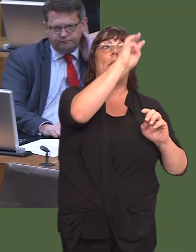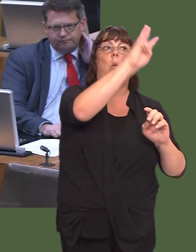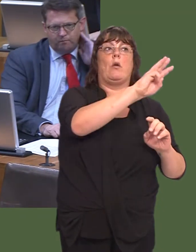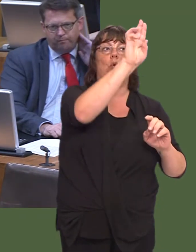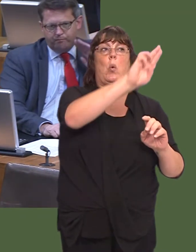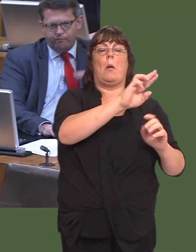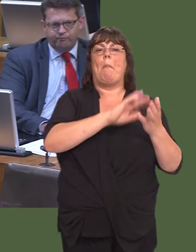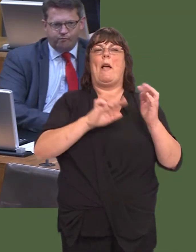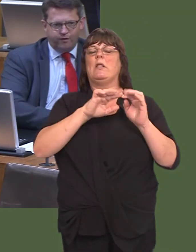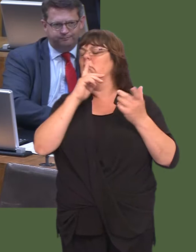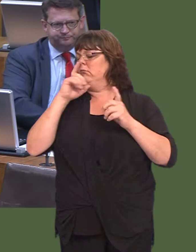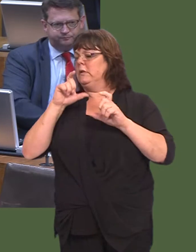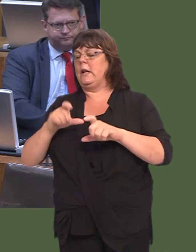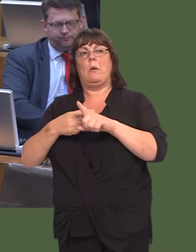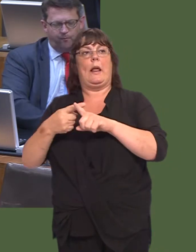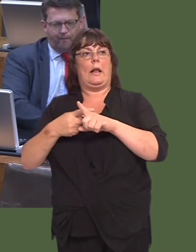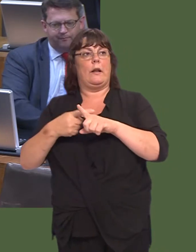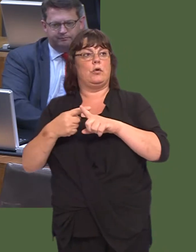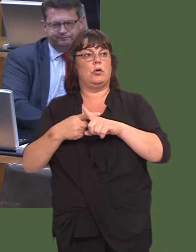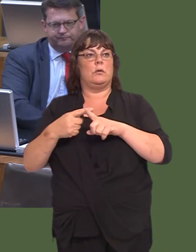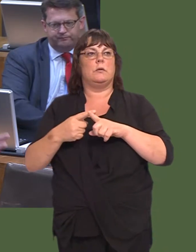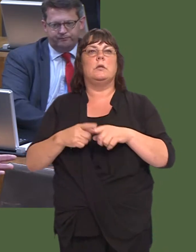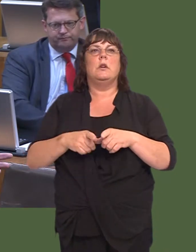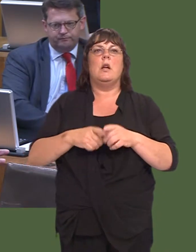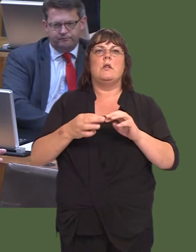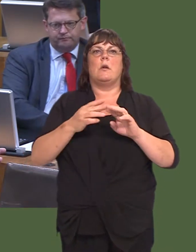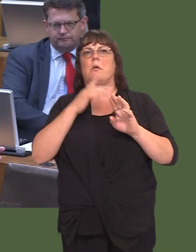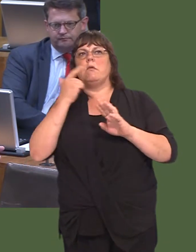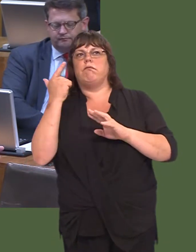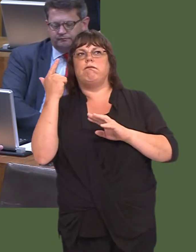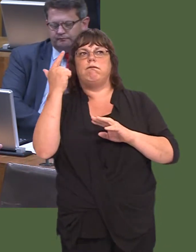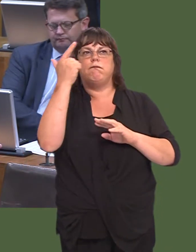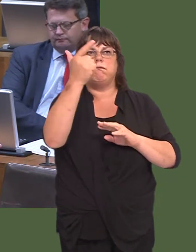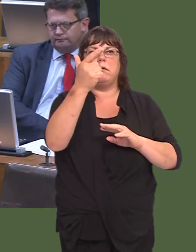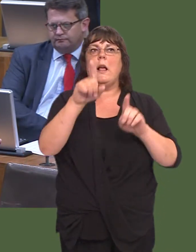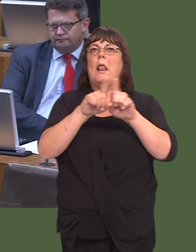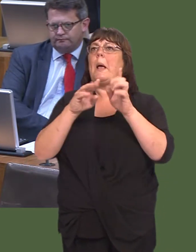Itís particularly true in some parts of Wales where there is a Welsh-medium primary school but there is a substantial journey to the Welsh-medium secondary school.